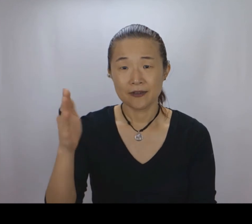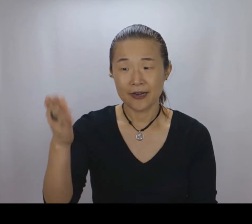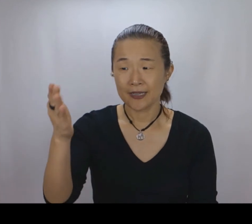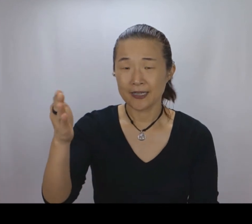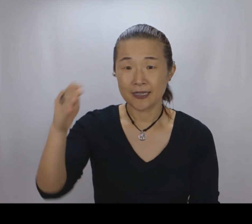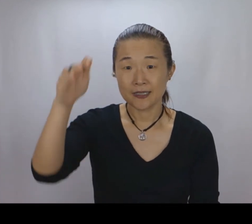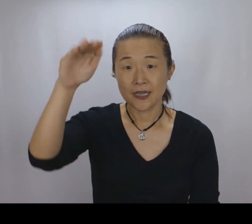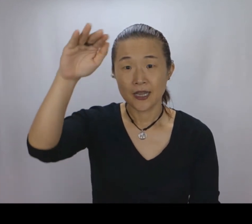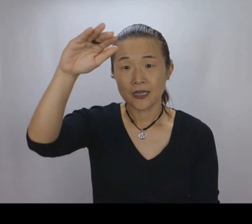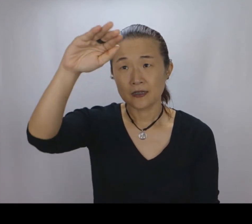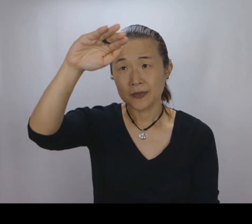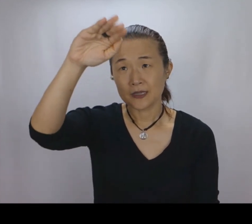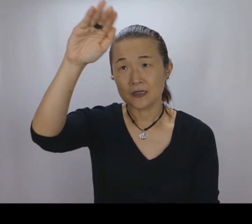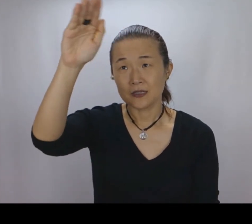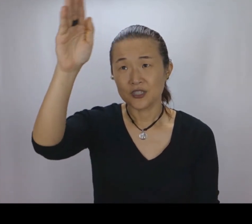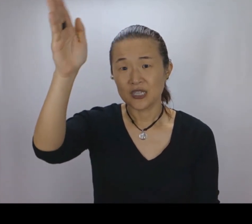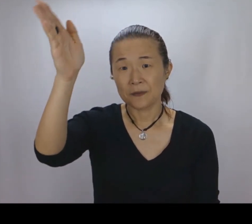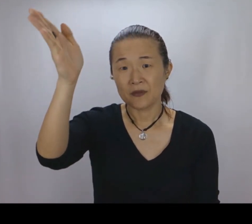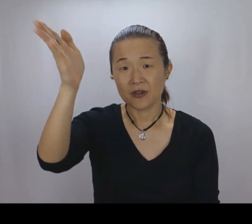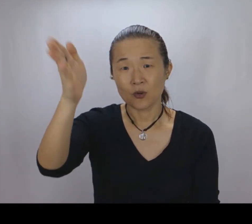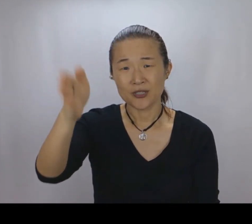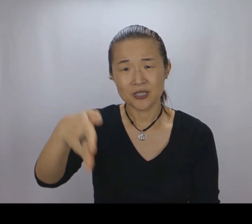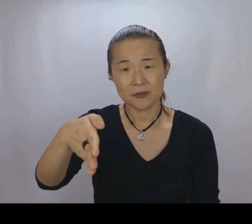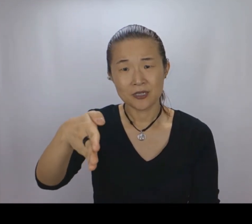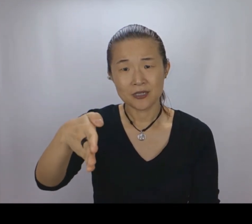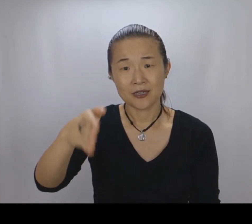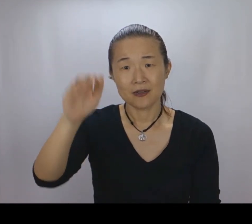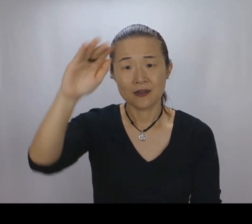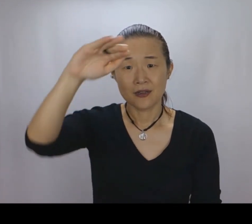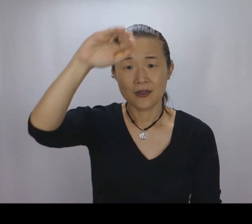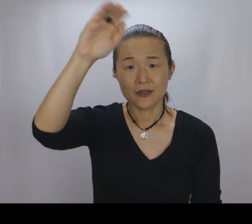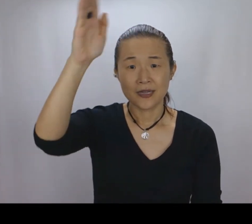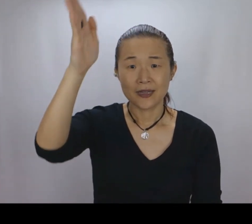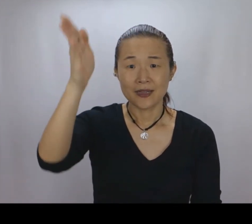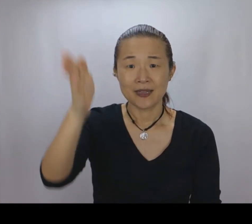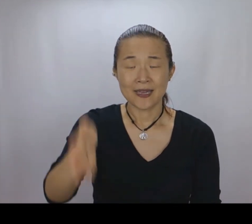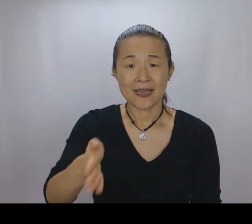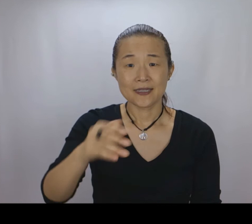Take your hand like this. You're going to make the shape of a question mark like that